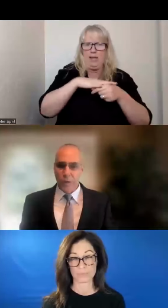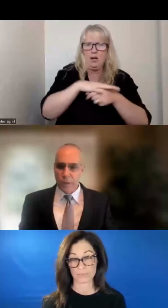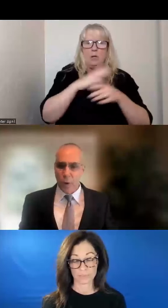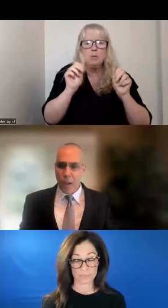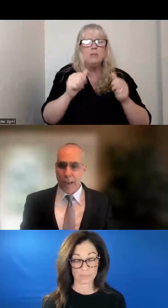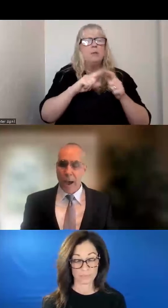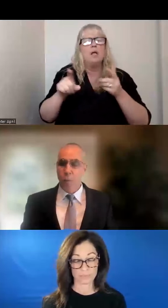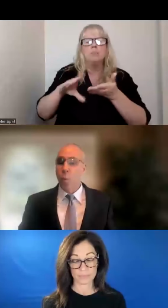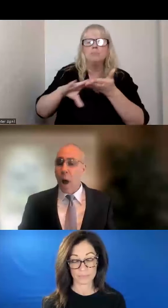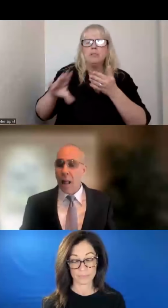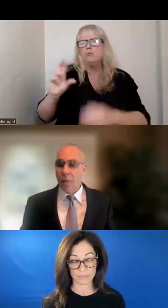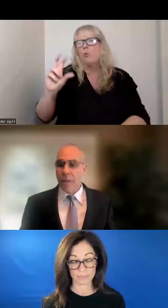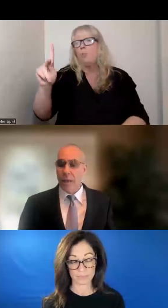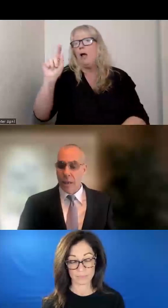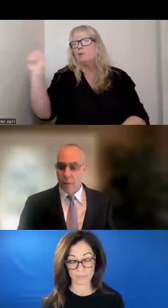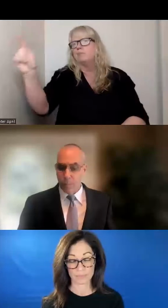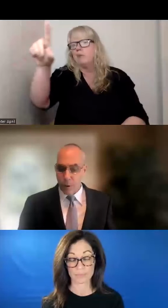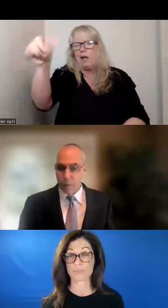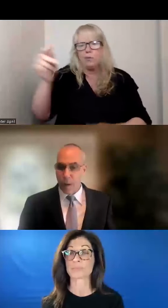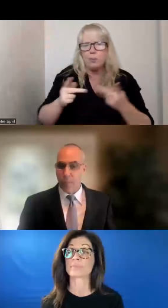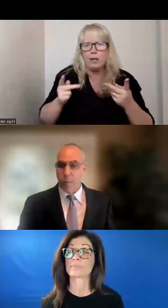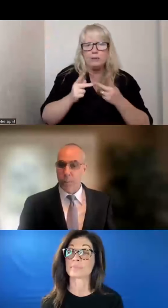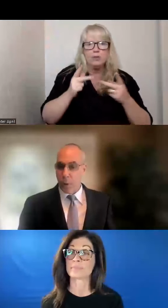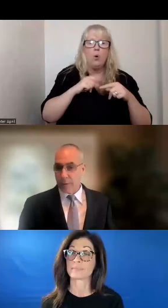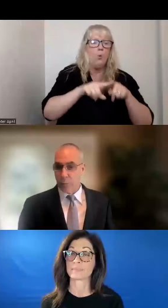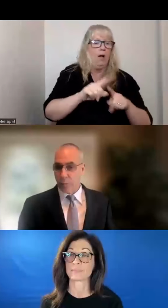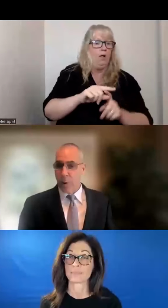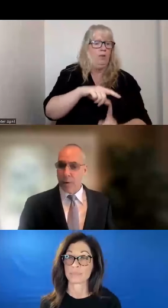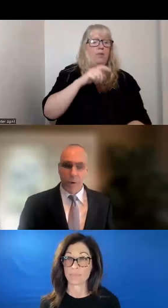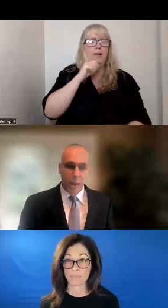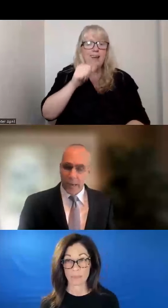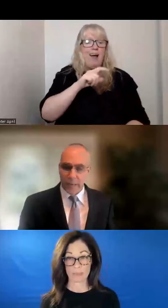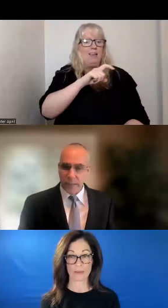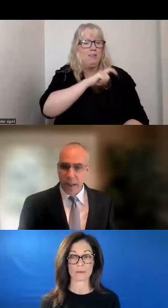RELEASED AND GO OUT WHILE THE NON-LAW ENFORCEMENT RESPONDERS CAN